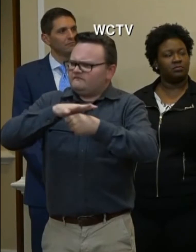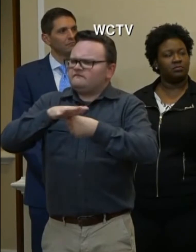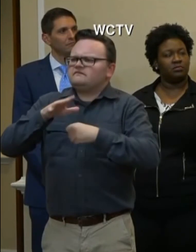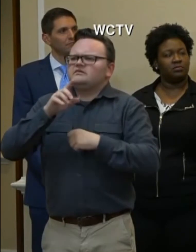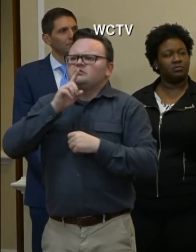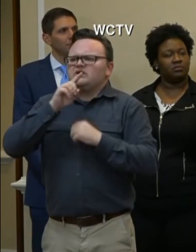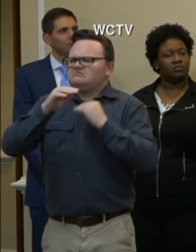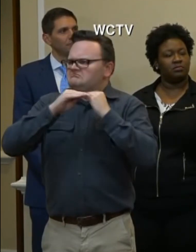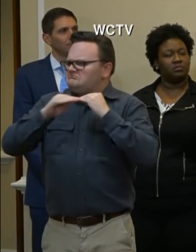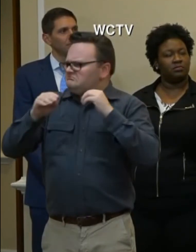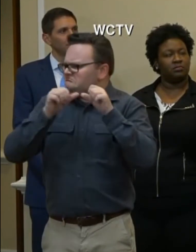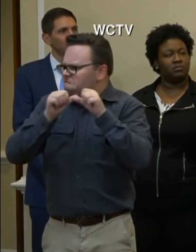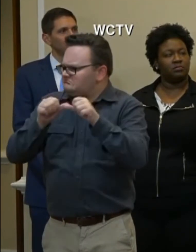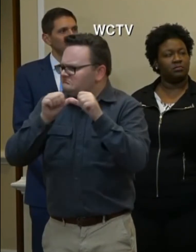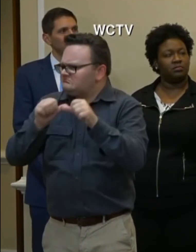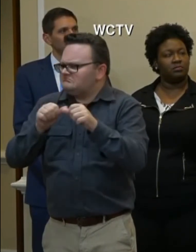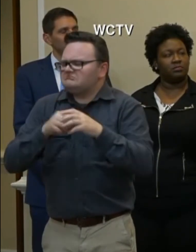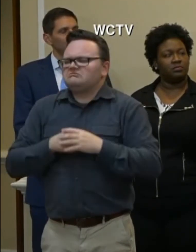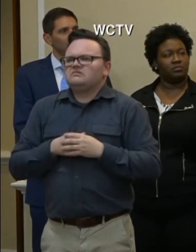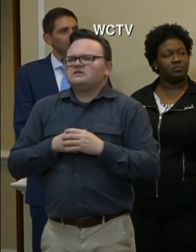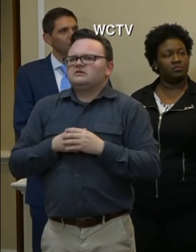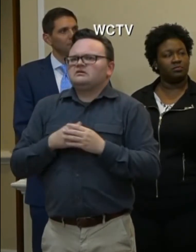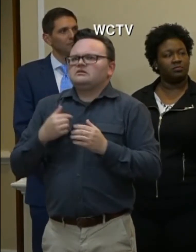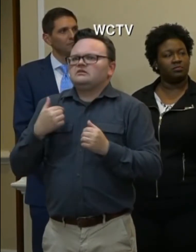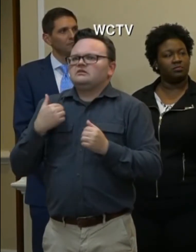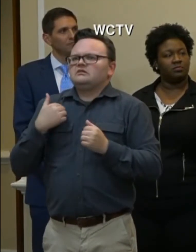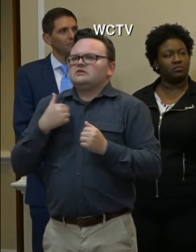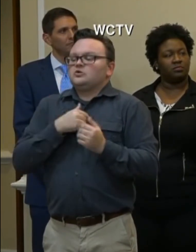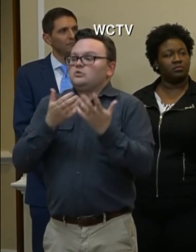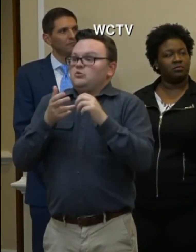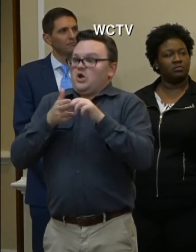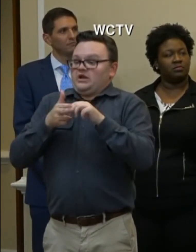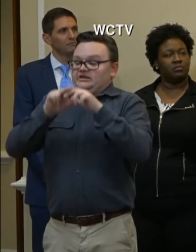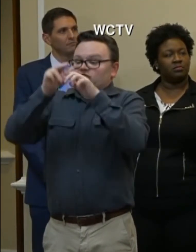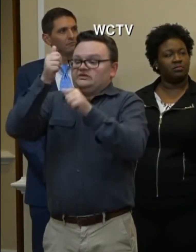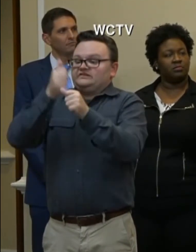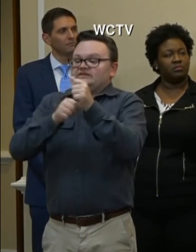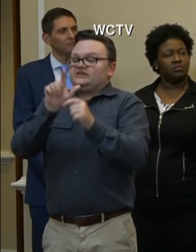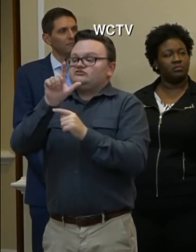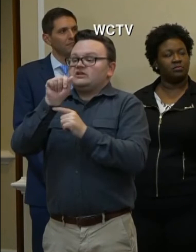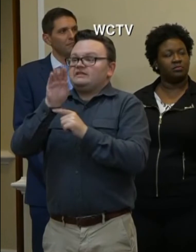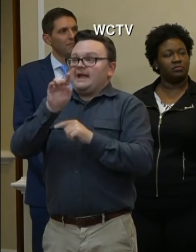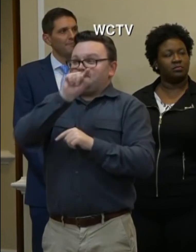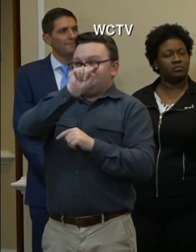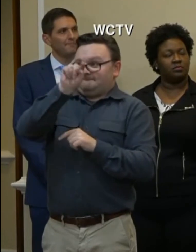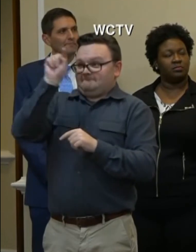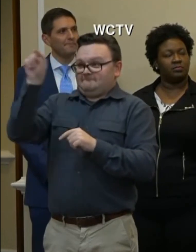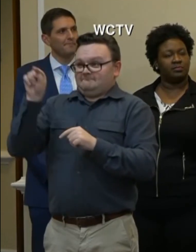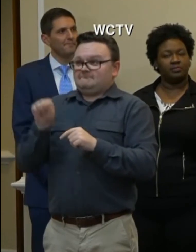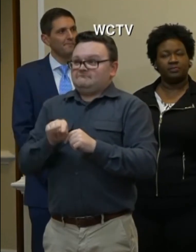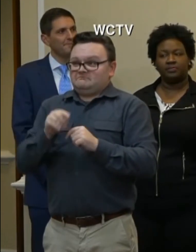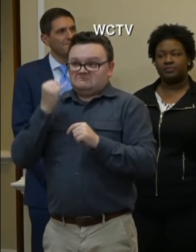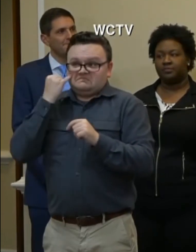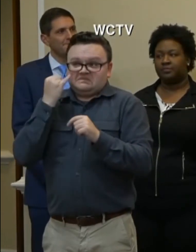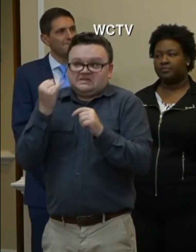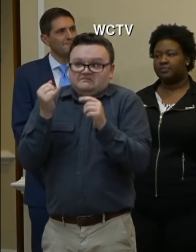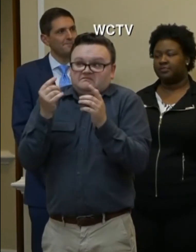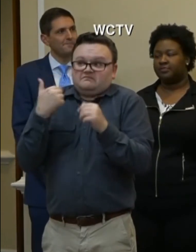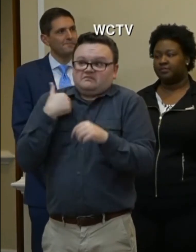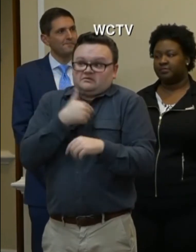would like to I mean we could increase the amount of tests per day at each lab if the circumstances warranted it but the fact of looking at these other